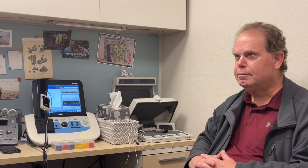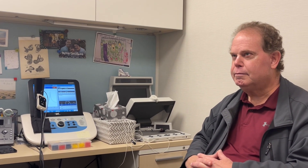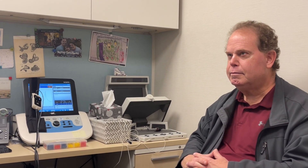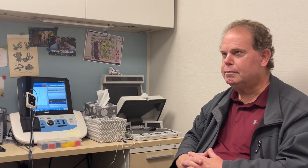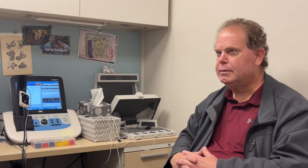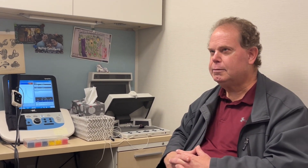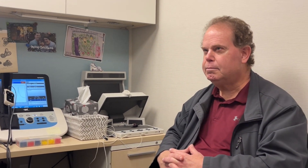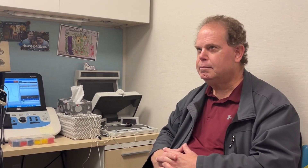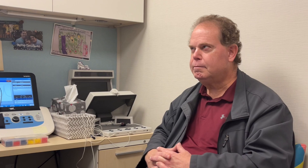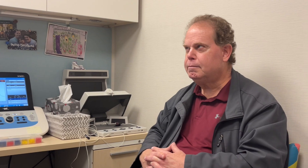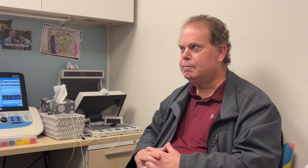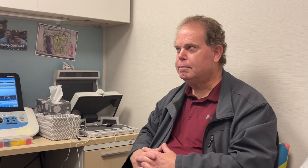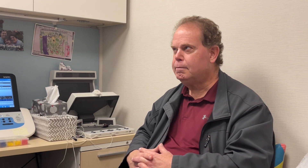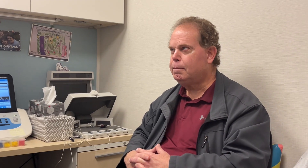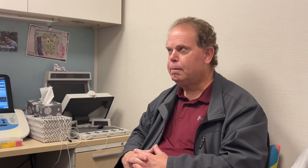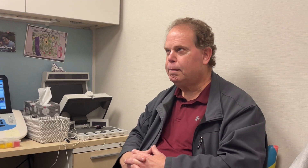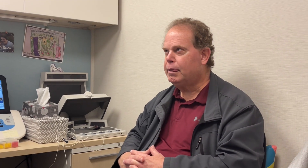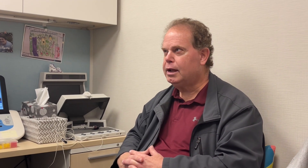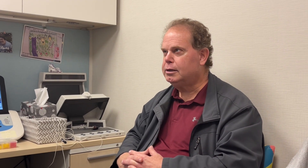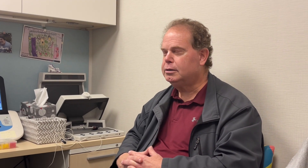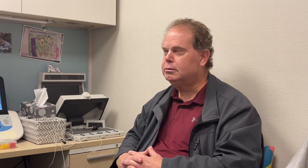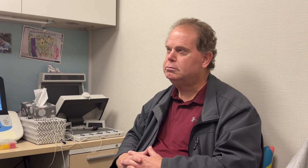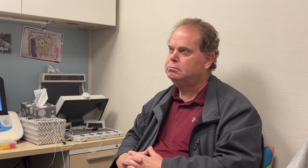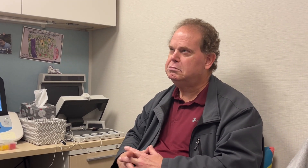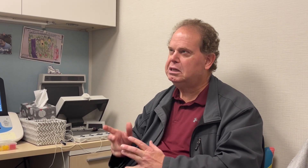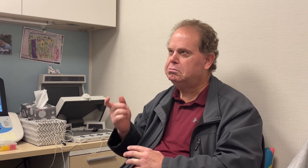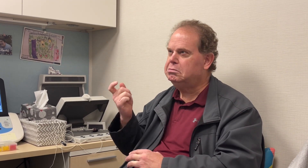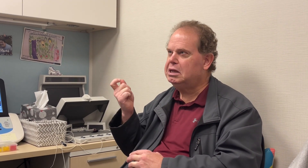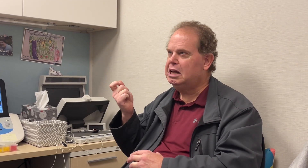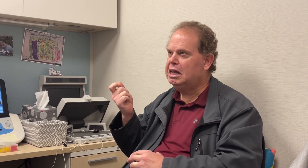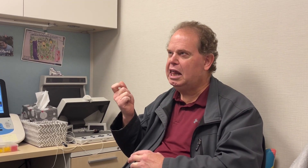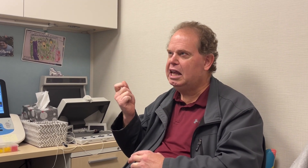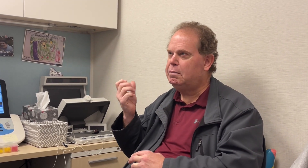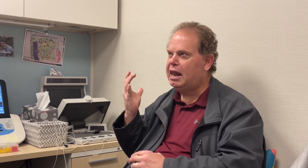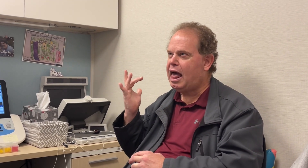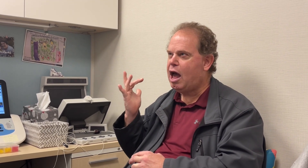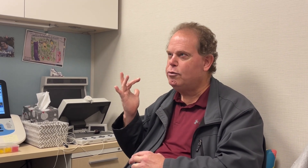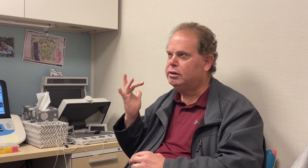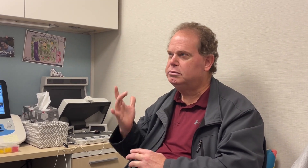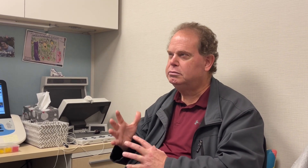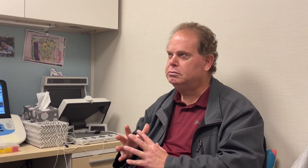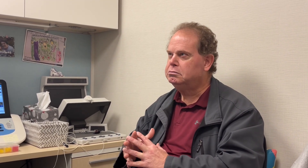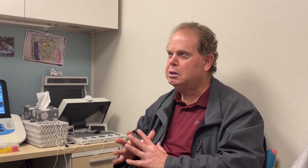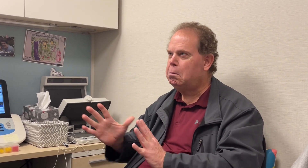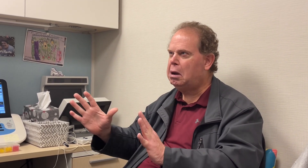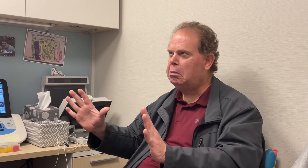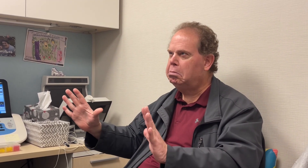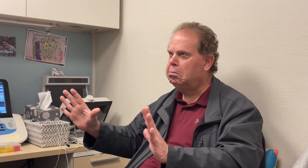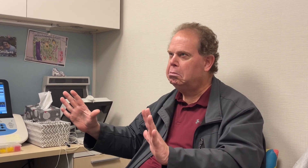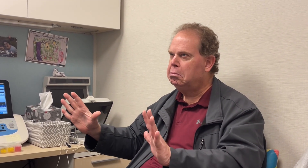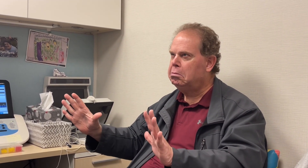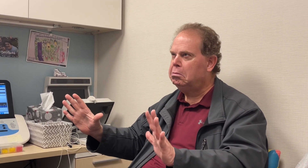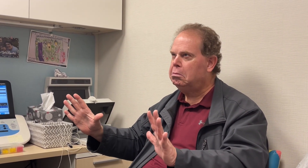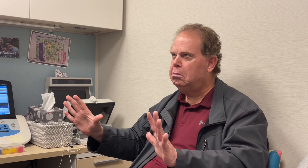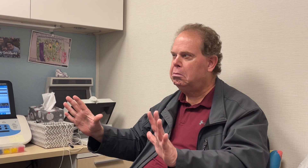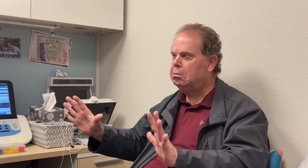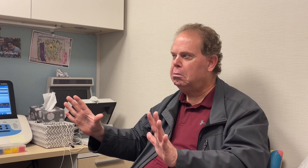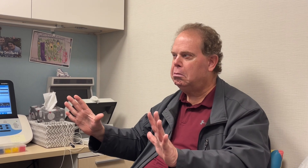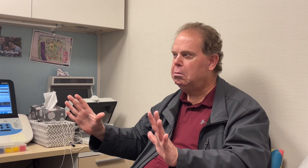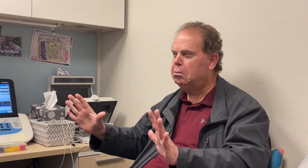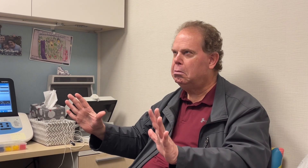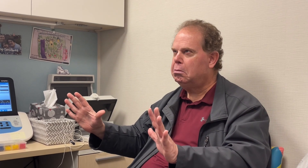a Little Lamb hello hello hello is that okay a little bit loud okay I can go halfway in between